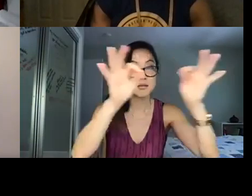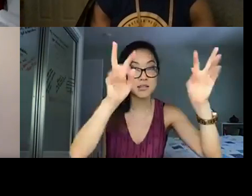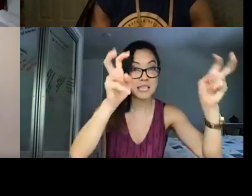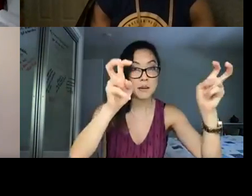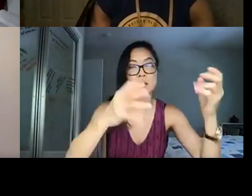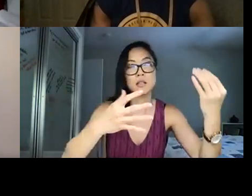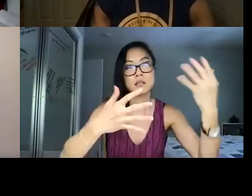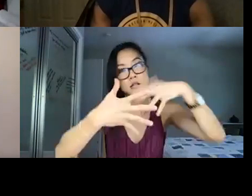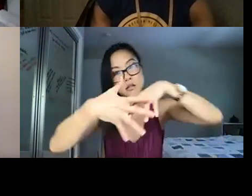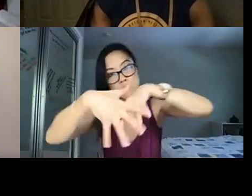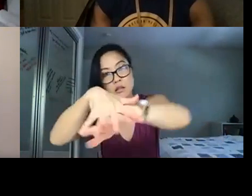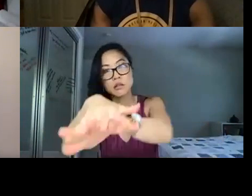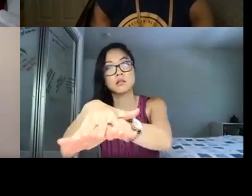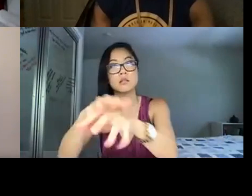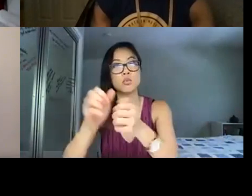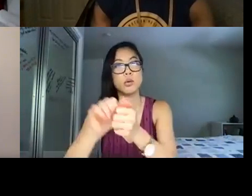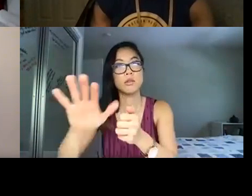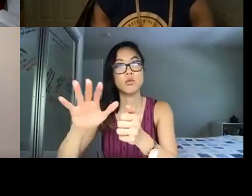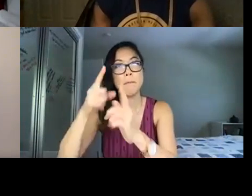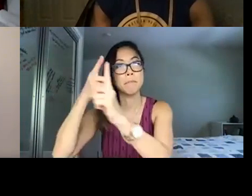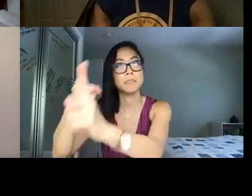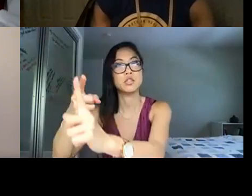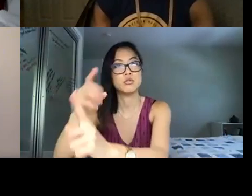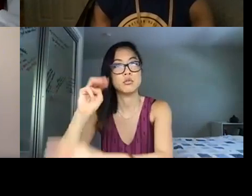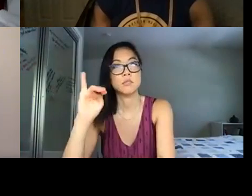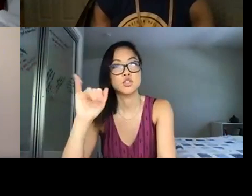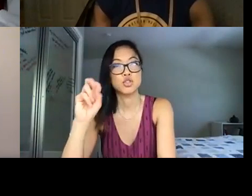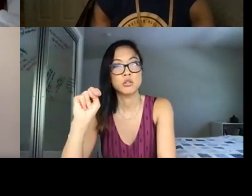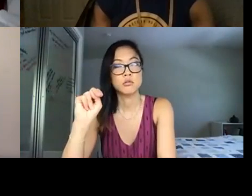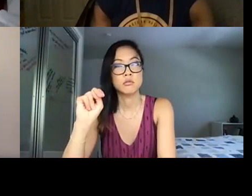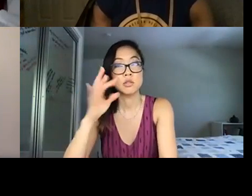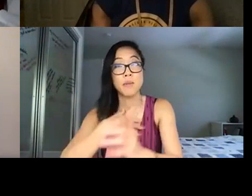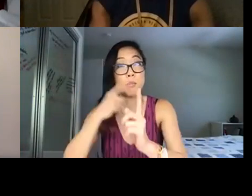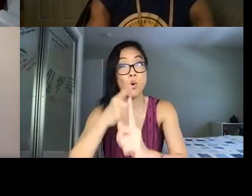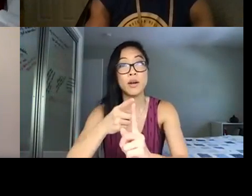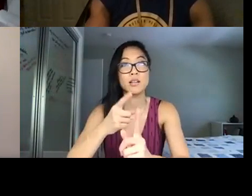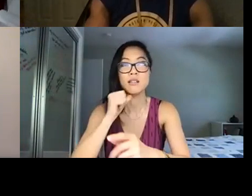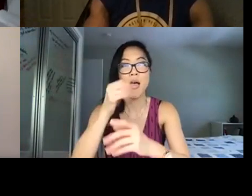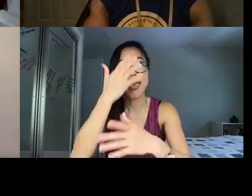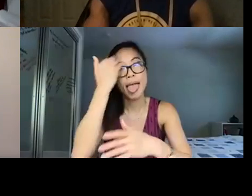but accountability I guess was my point. Yeah. No, I understand that.